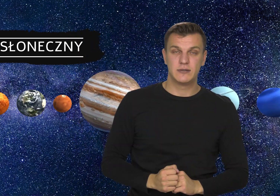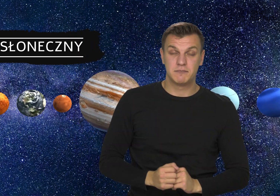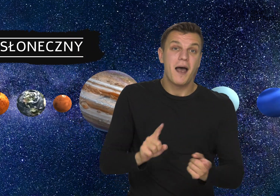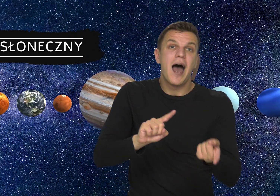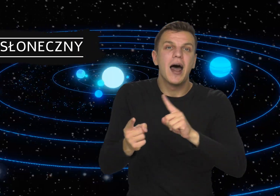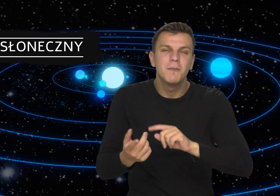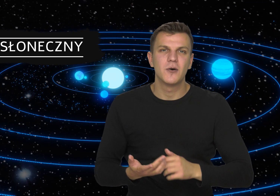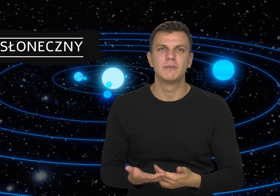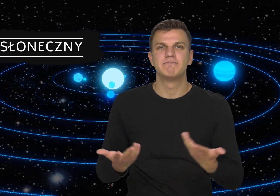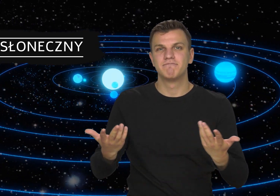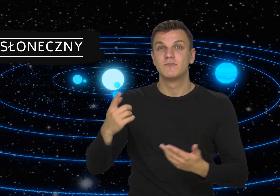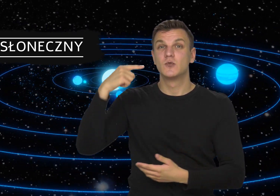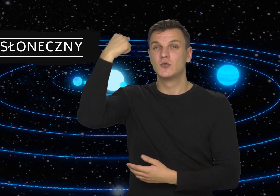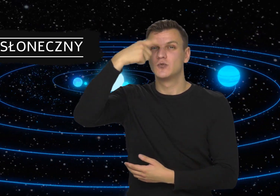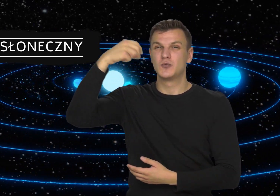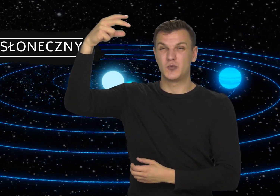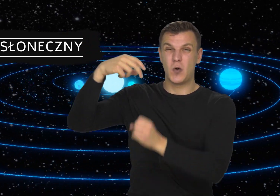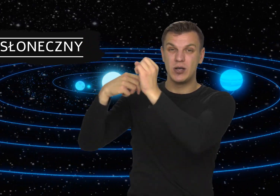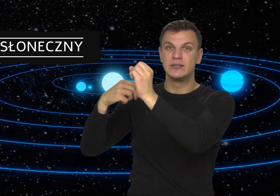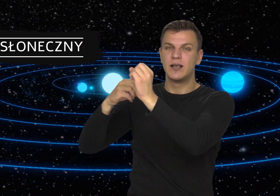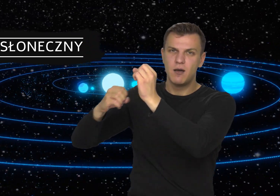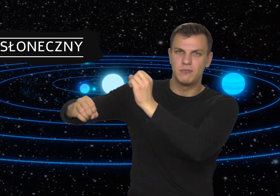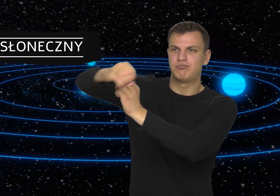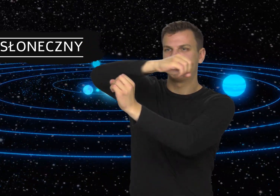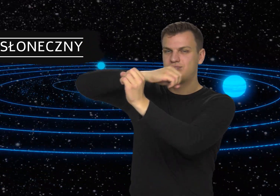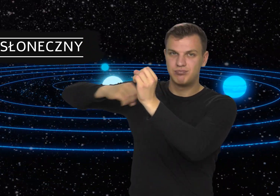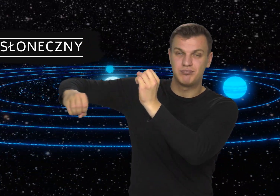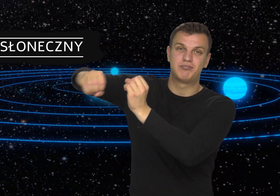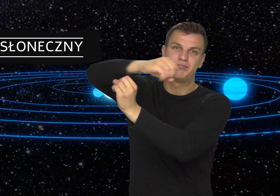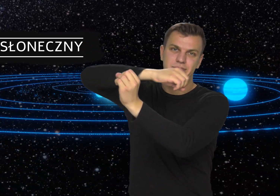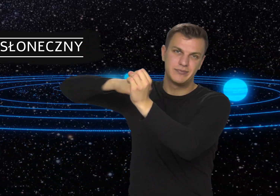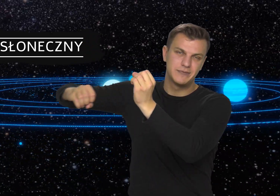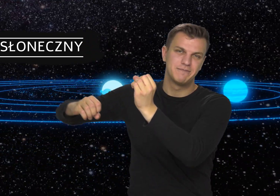or SOLAR SYSTEM.